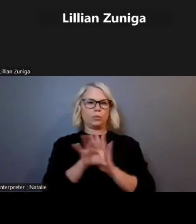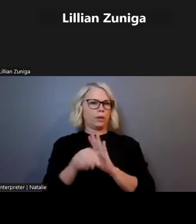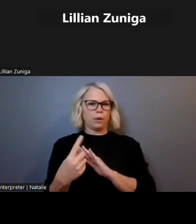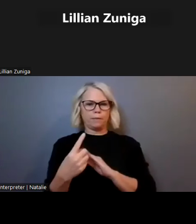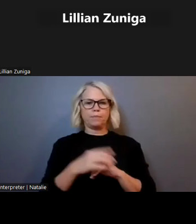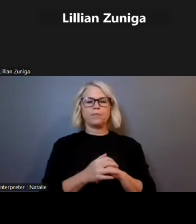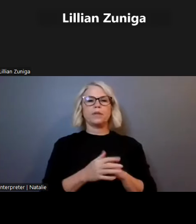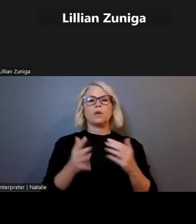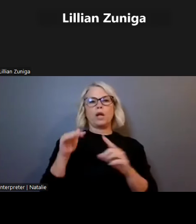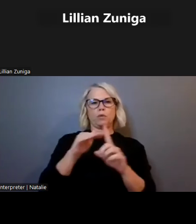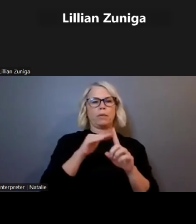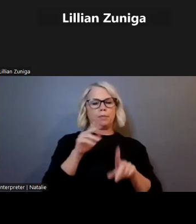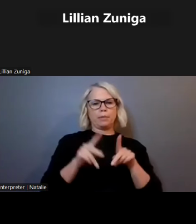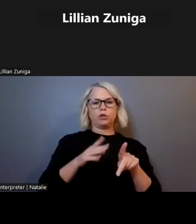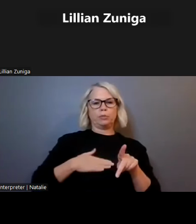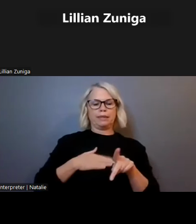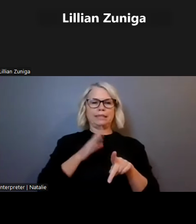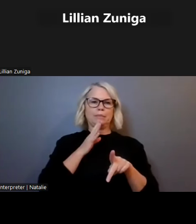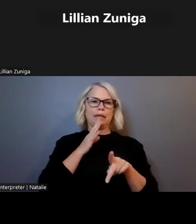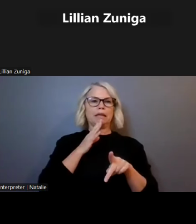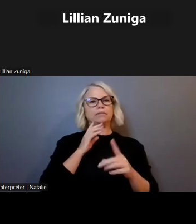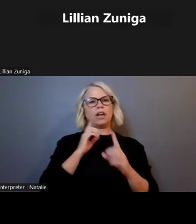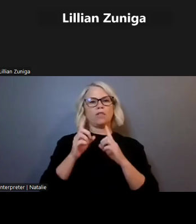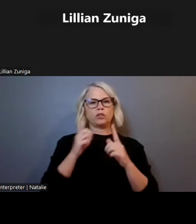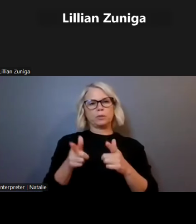I want to remind folks to please speak at a conversational pace so I am able to provide